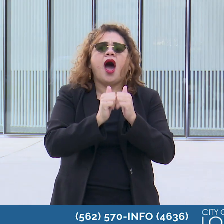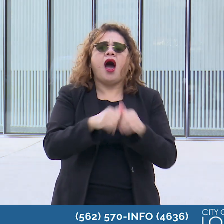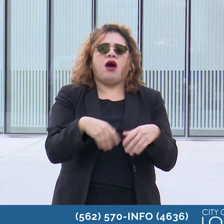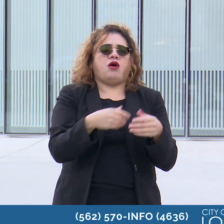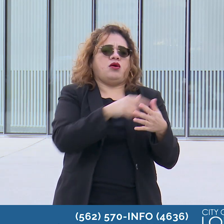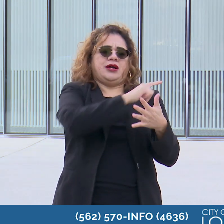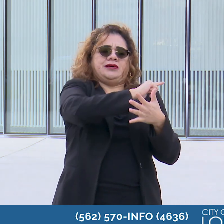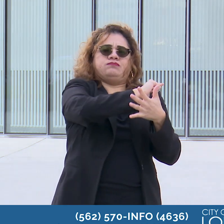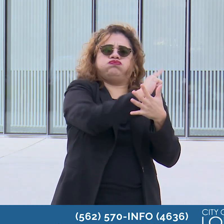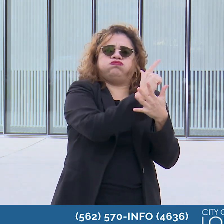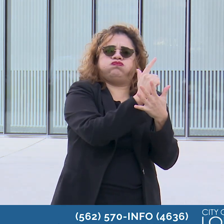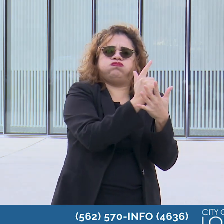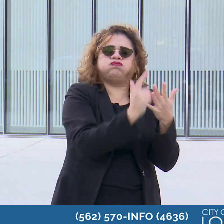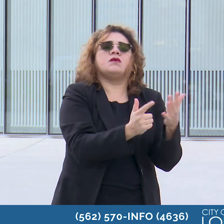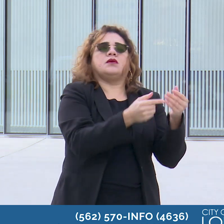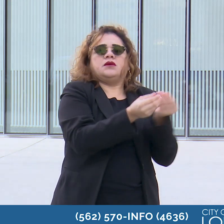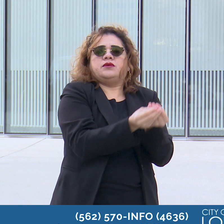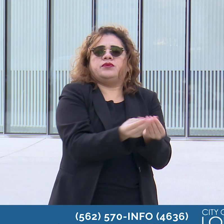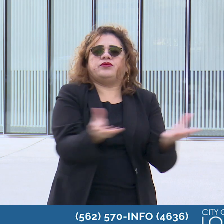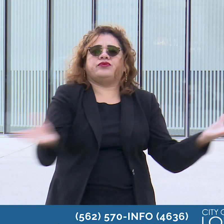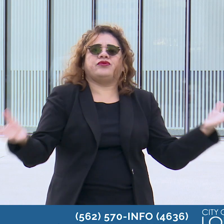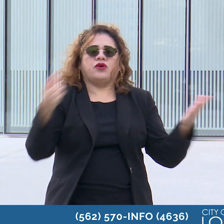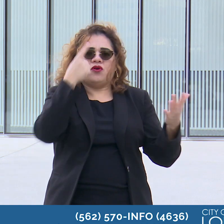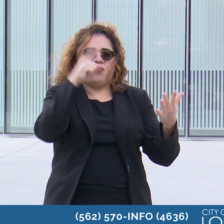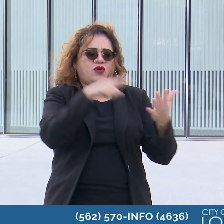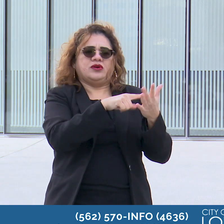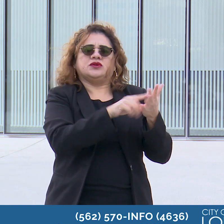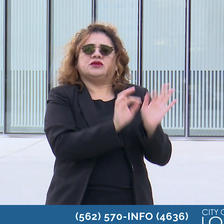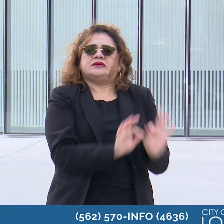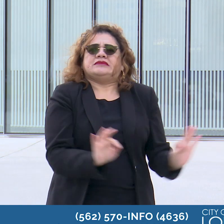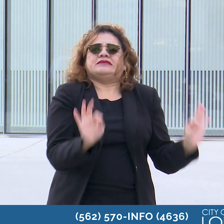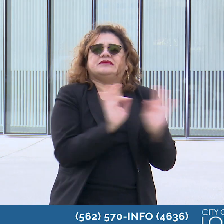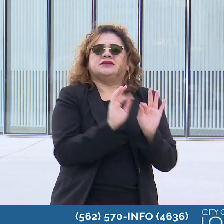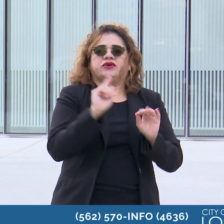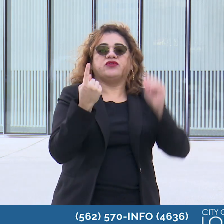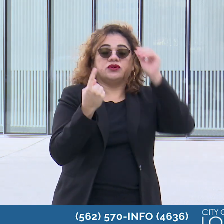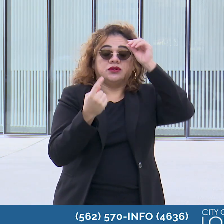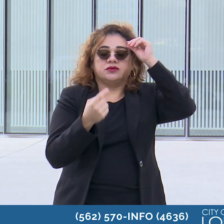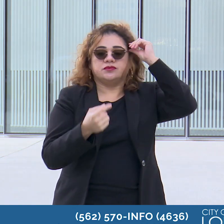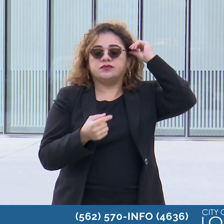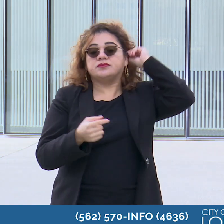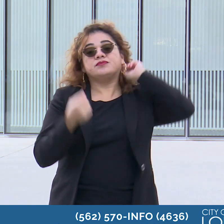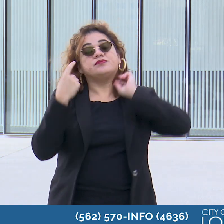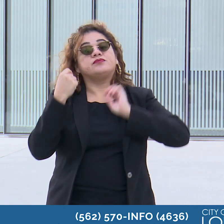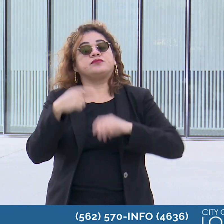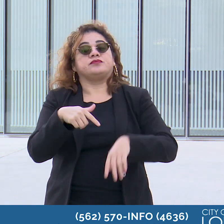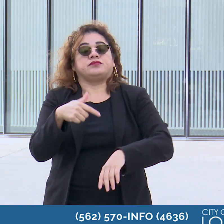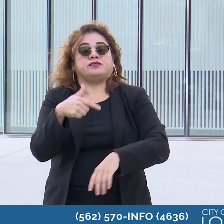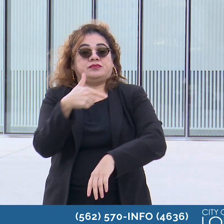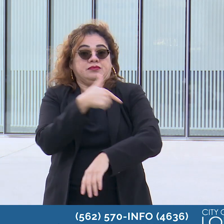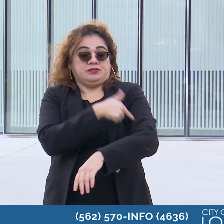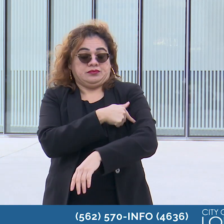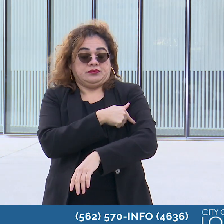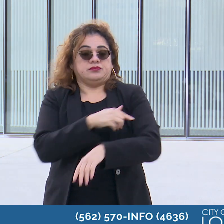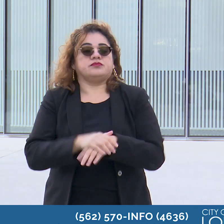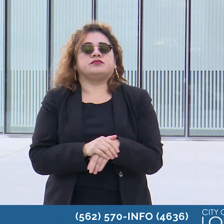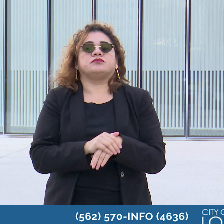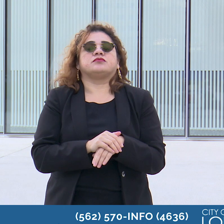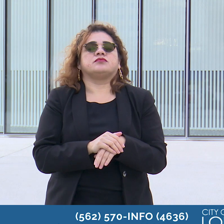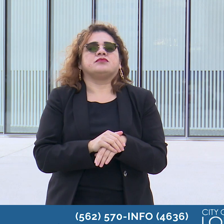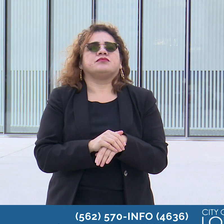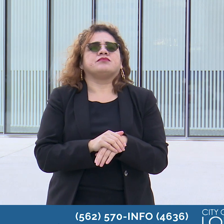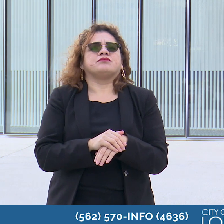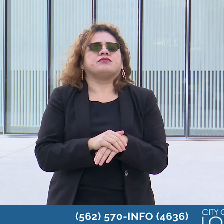I want to be also clear as I go over these vaccinations that what we can all agree on